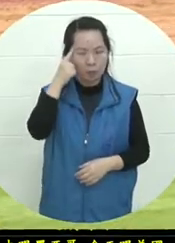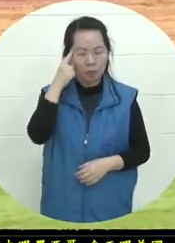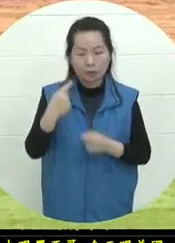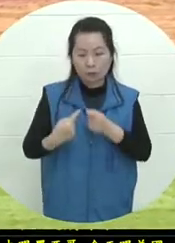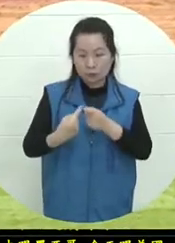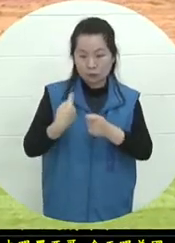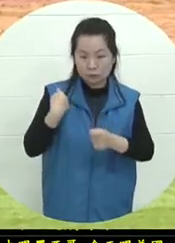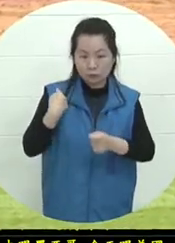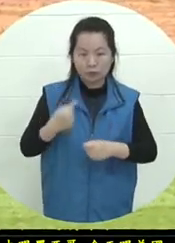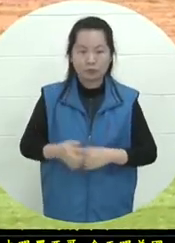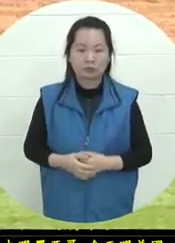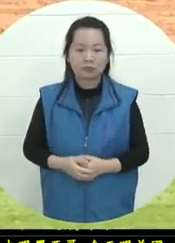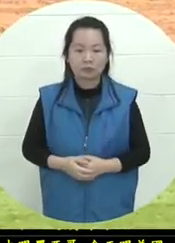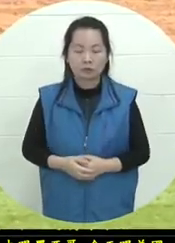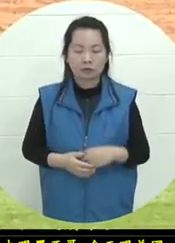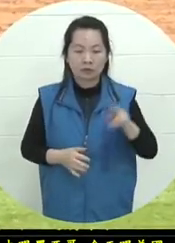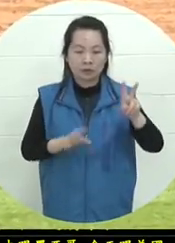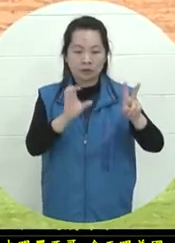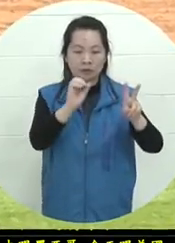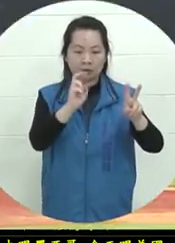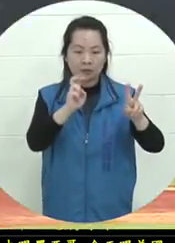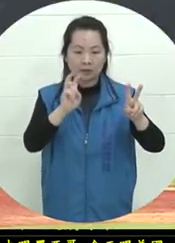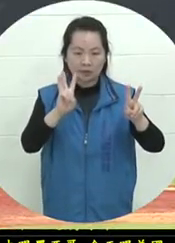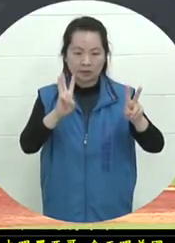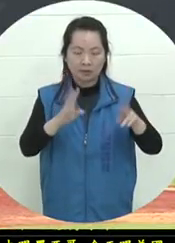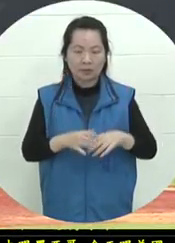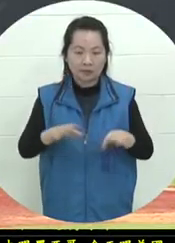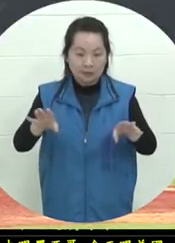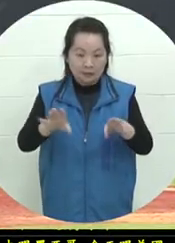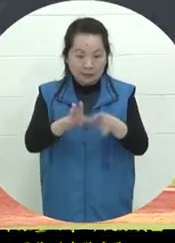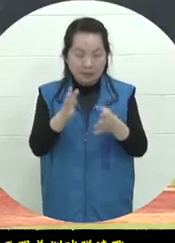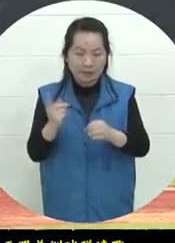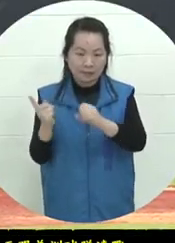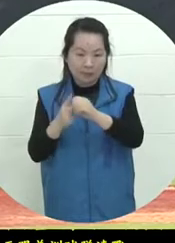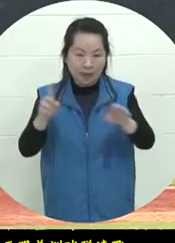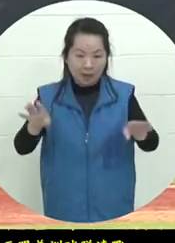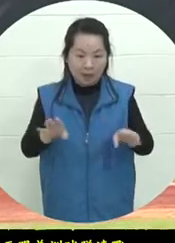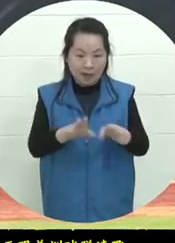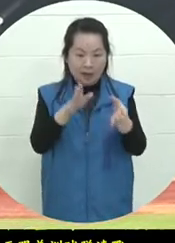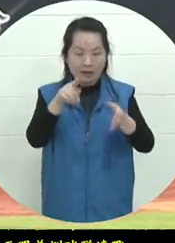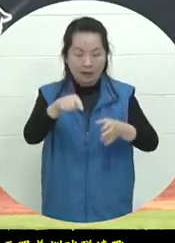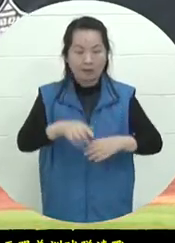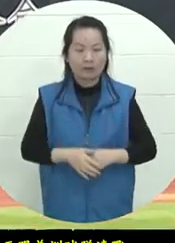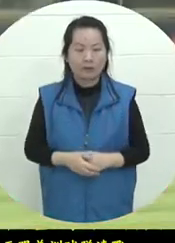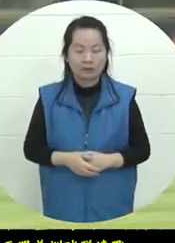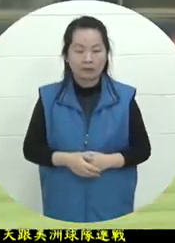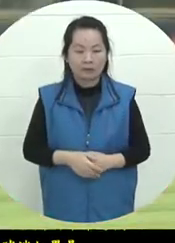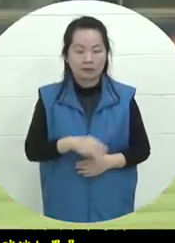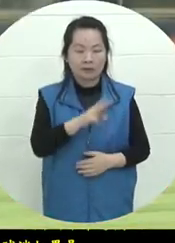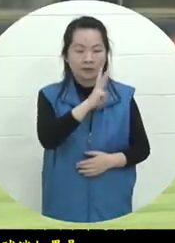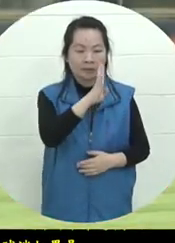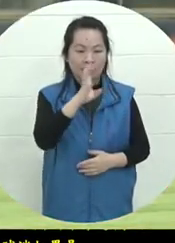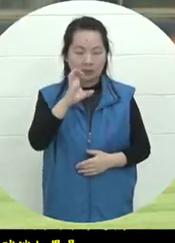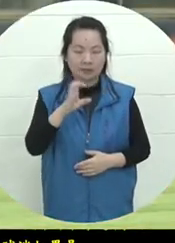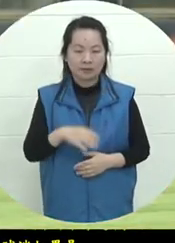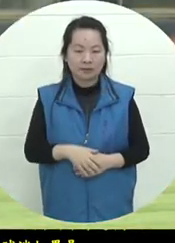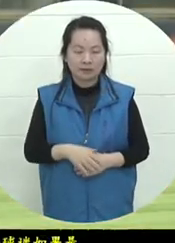's WBC World Baseball Classic at the beginning of the 2023 baseball season.